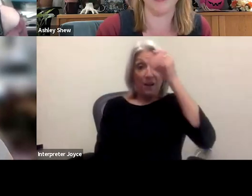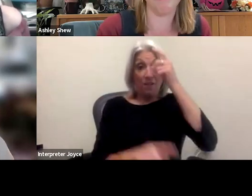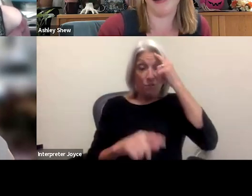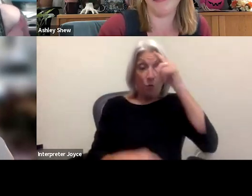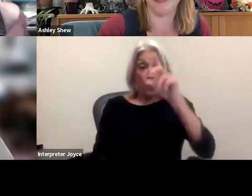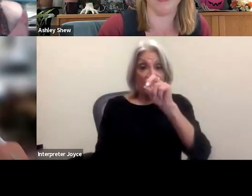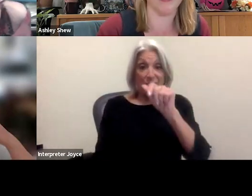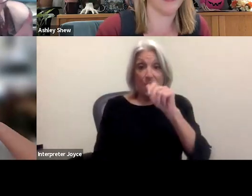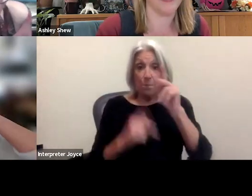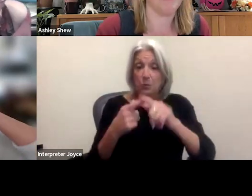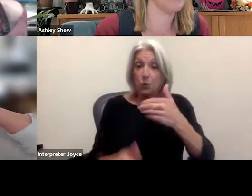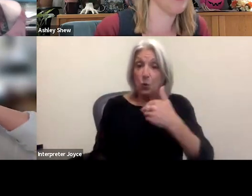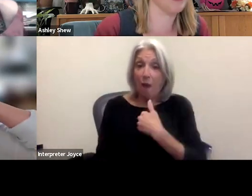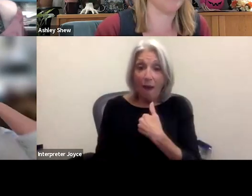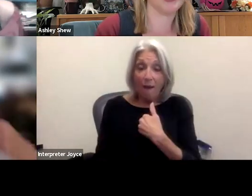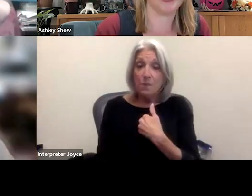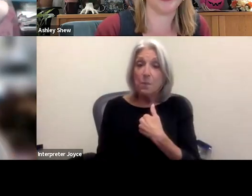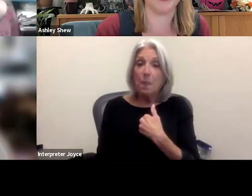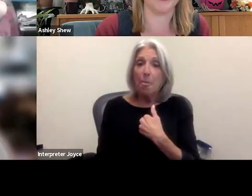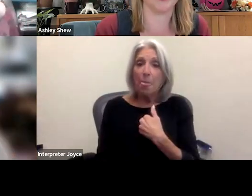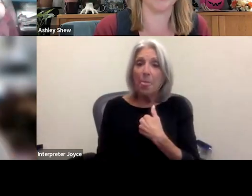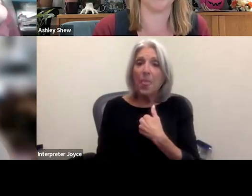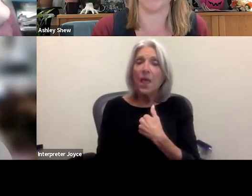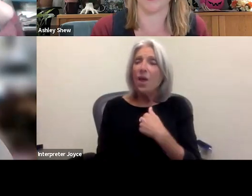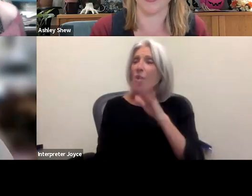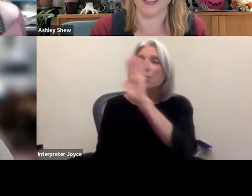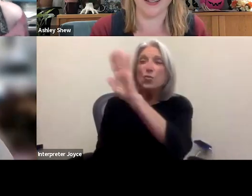that maybe your research isn't as good as you think it is.